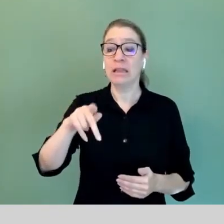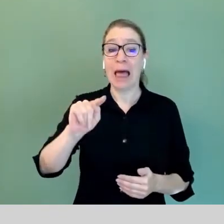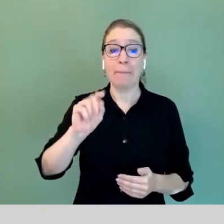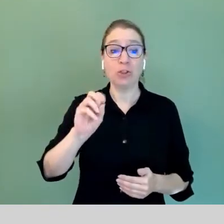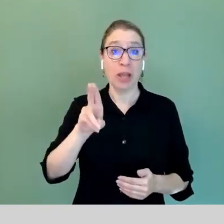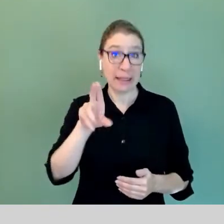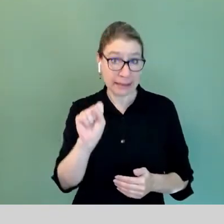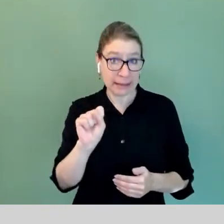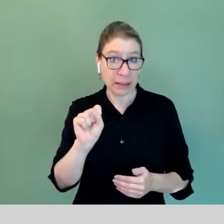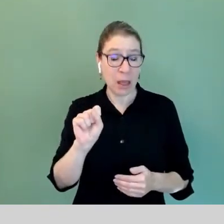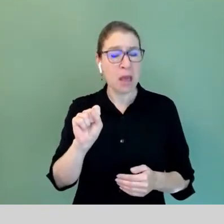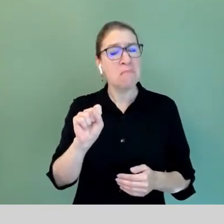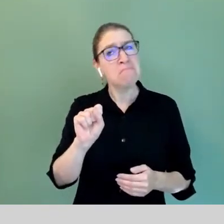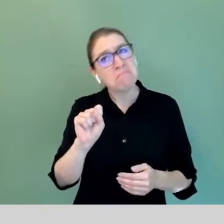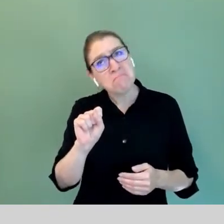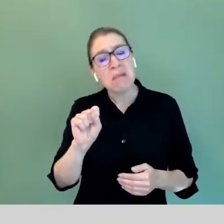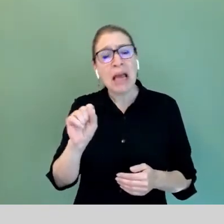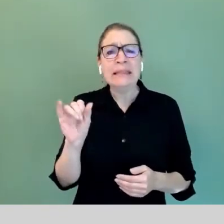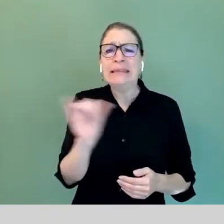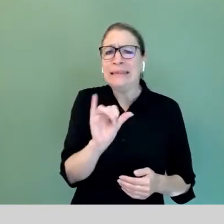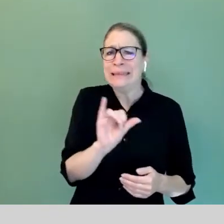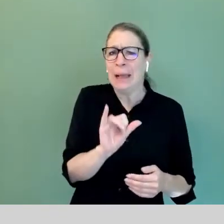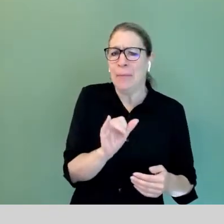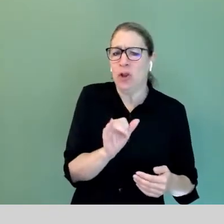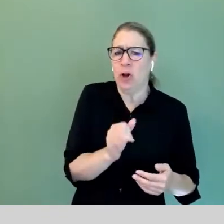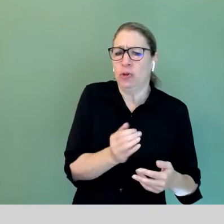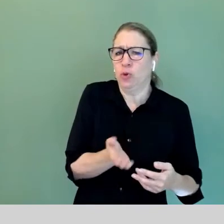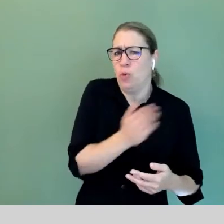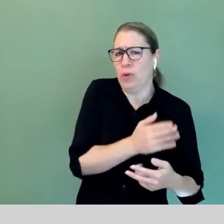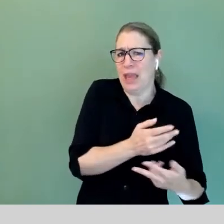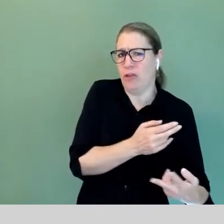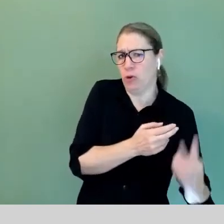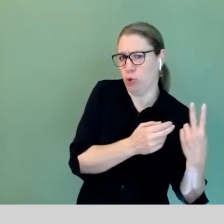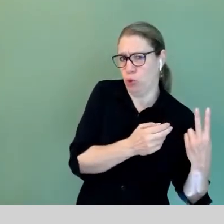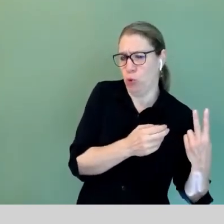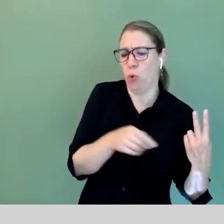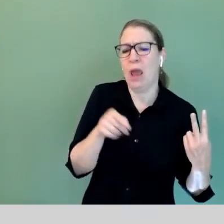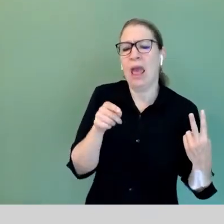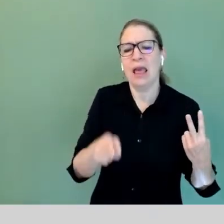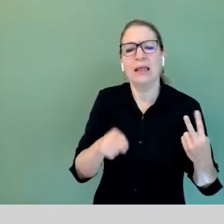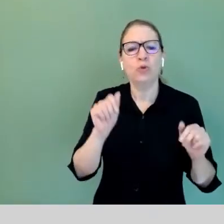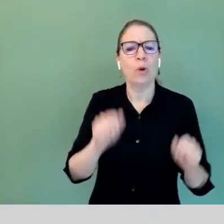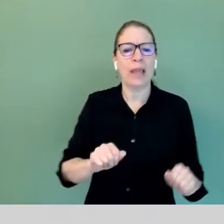which is very similar to the other tools in the sense that it allows you to specify